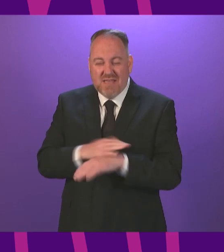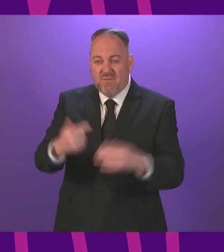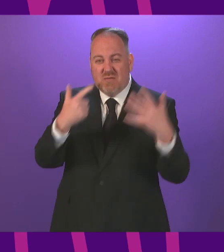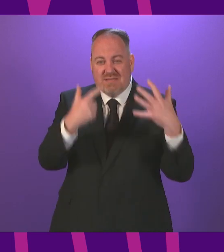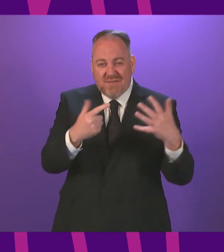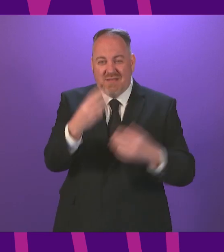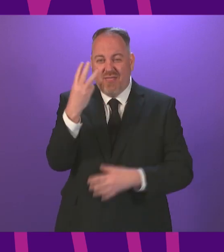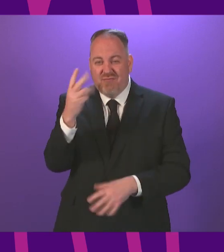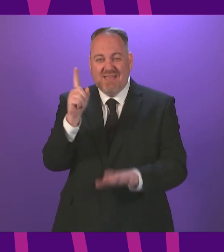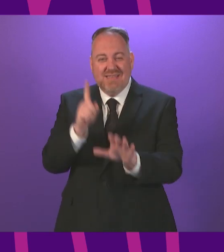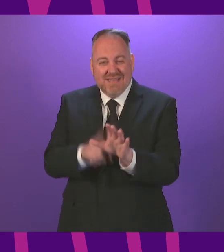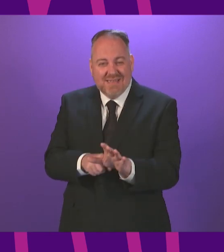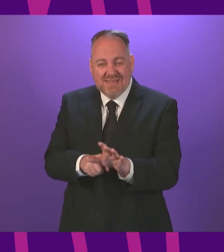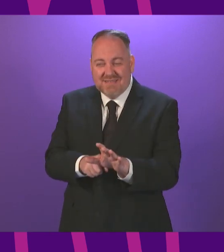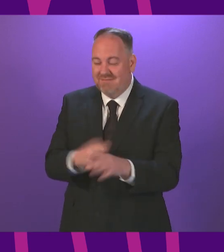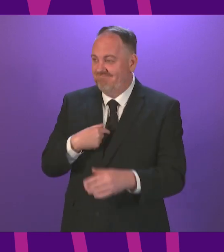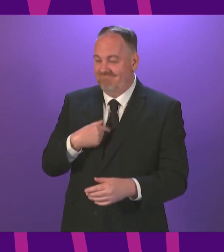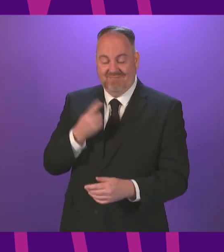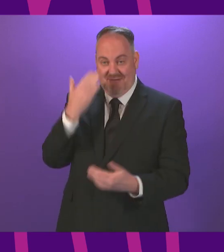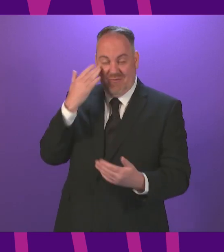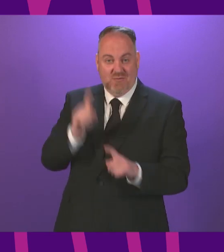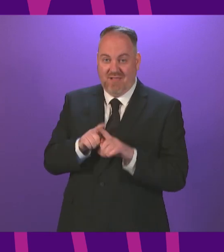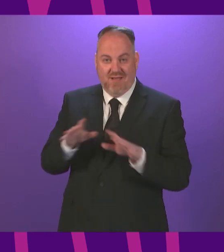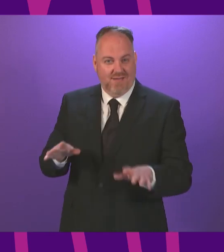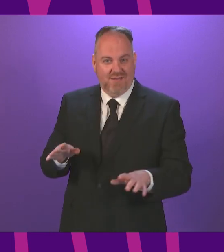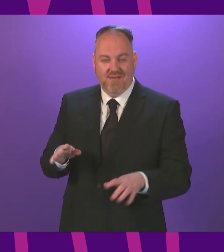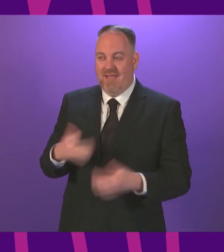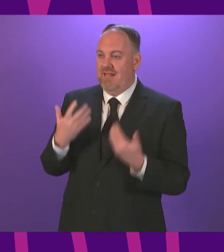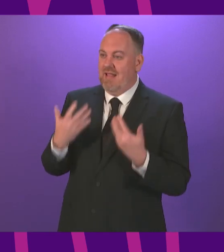I cannot imagine what it is like to have to get up and face every future day without